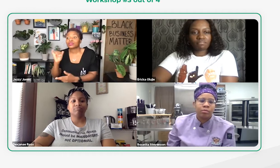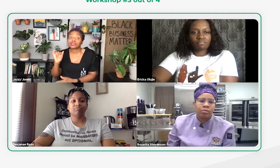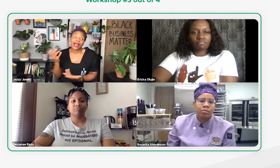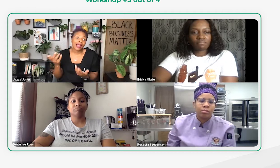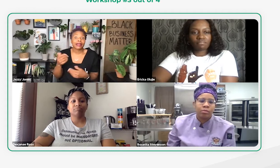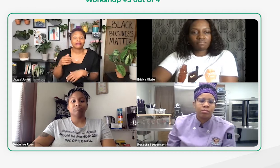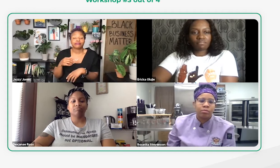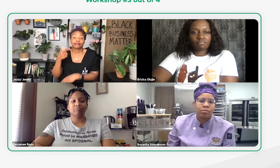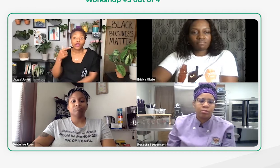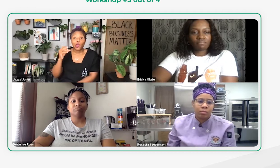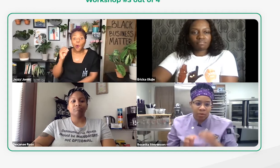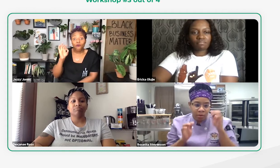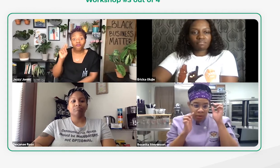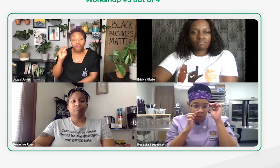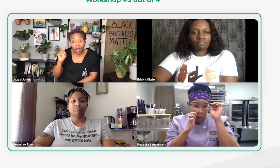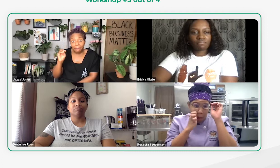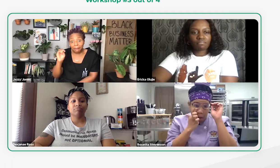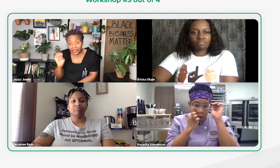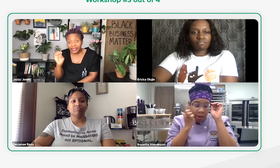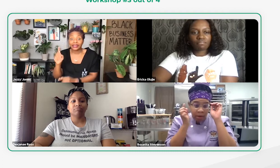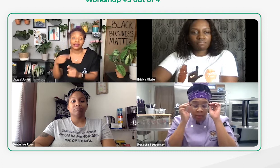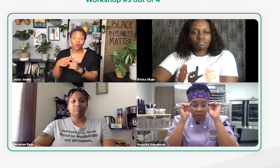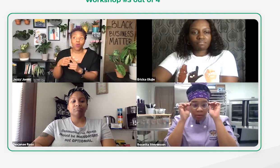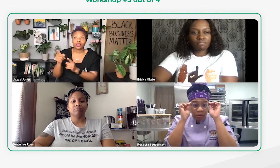So were trying to find other resources such as go fund me